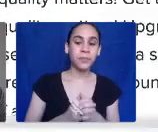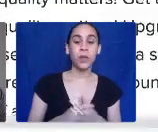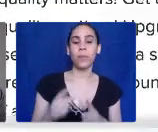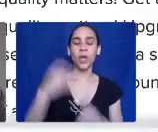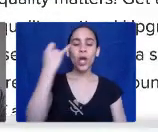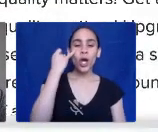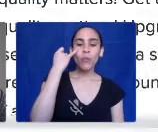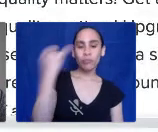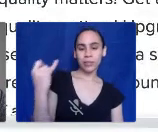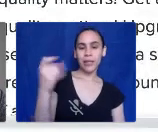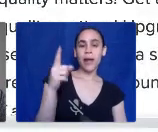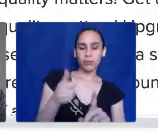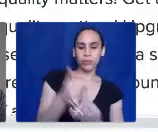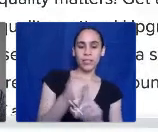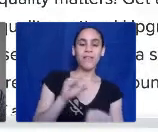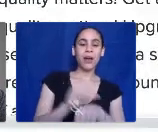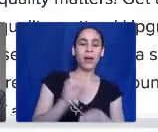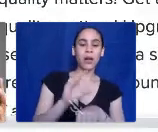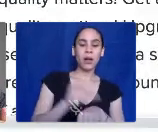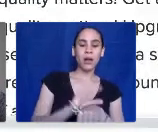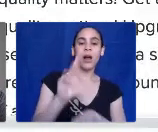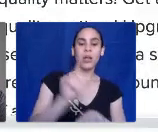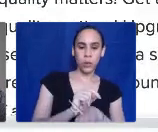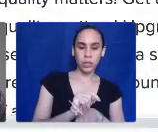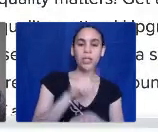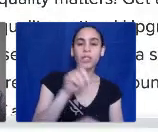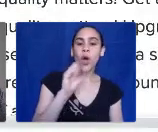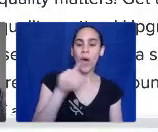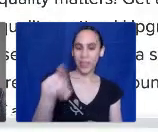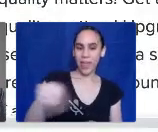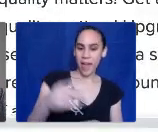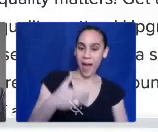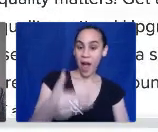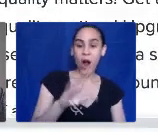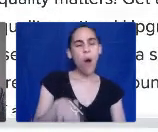and they've hired you 100 an hour to help them oh hey i see you're working on a new landing page